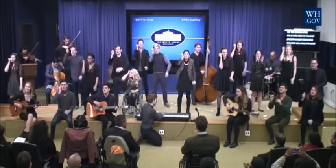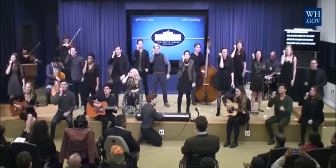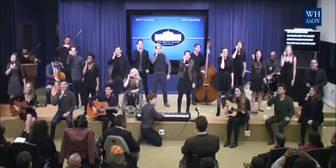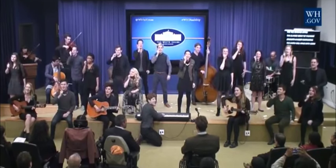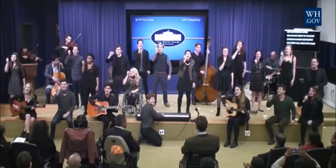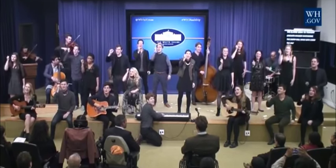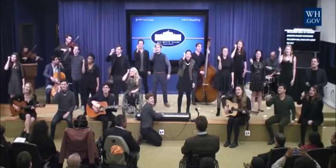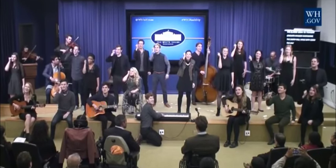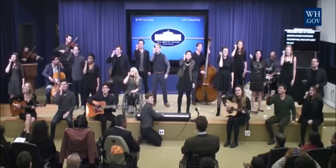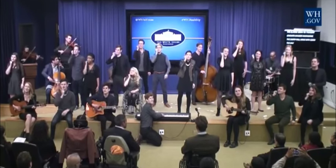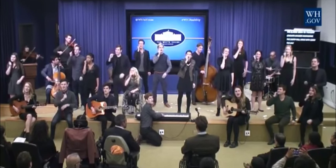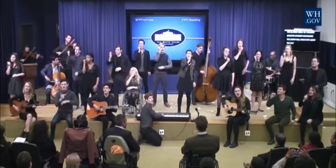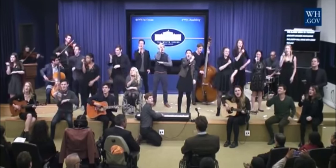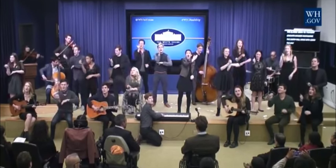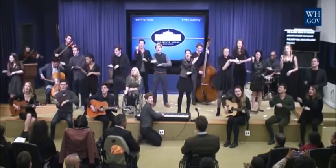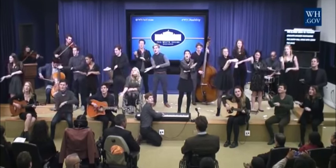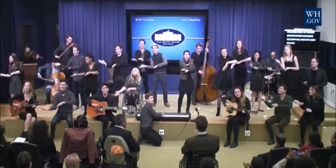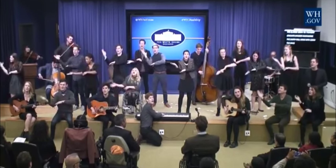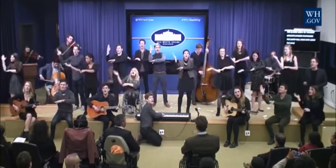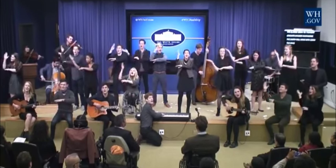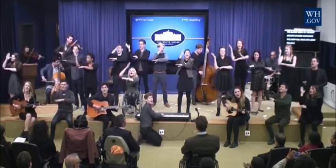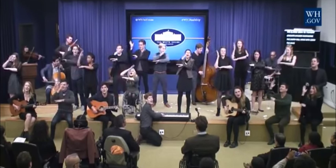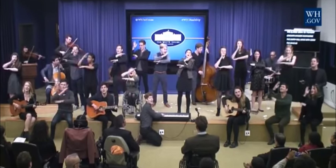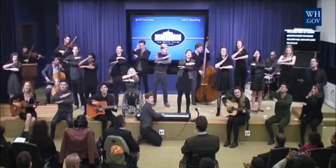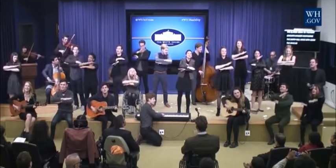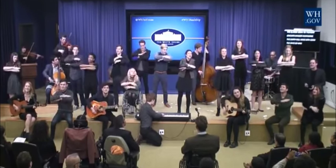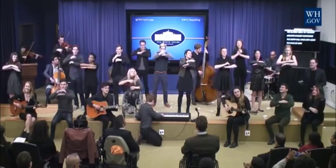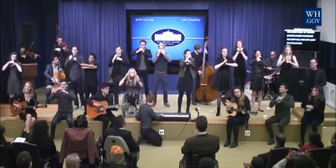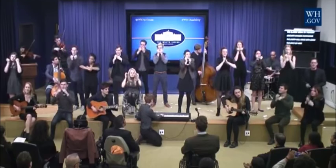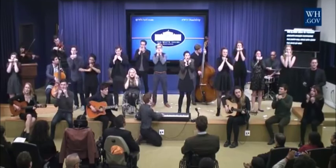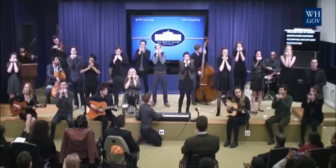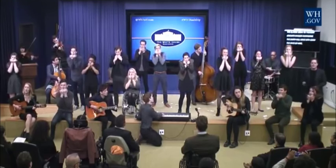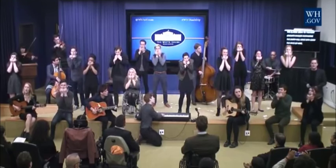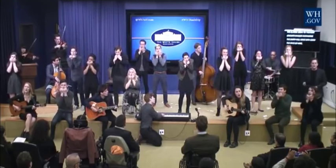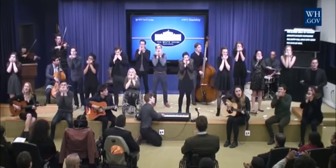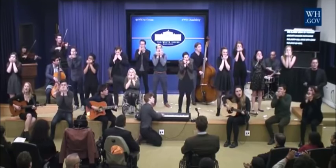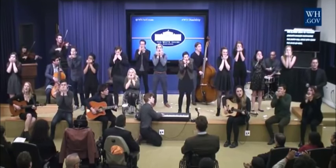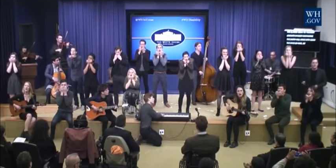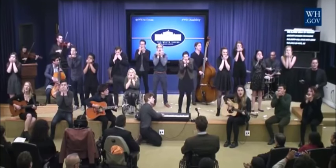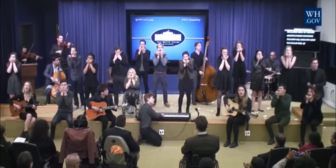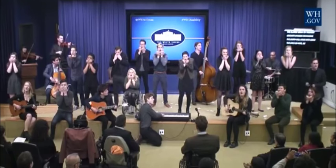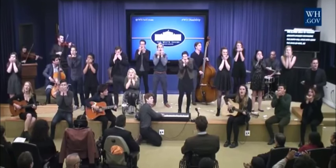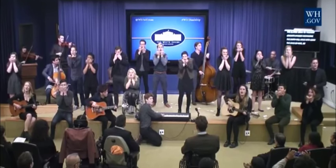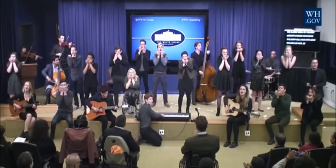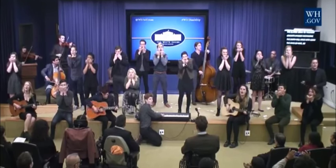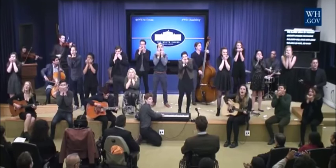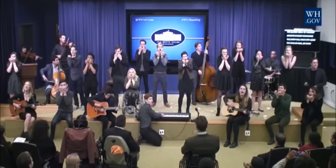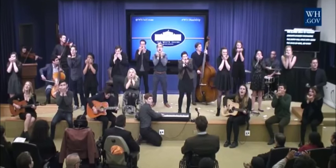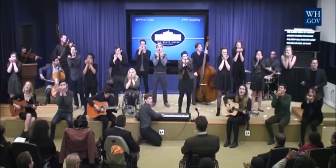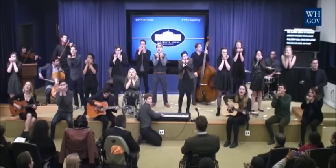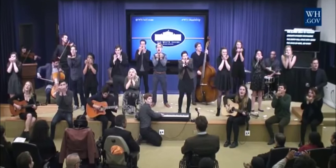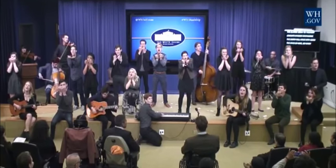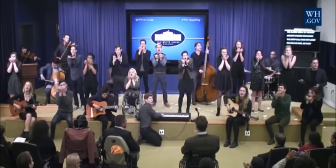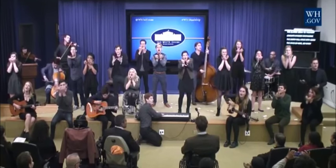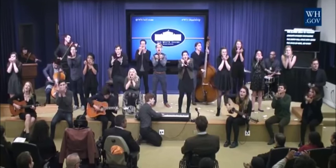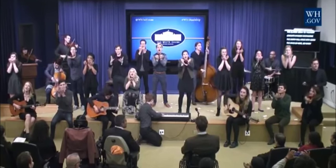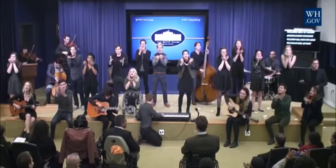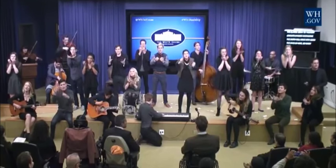The day so wild, so warm